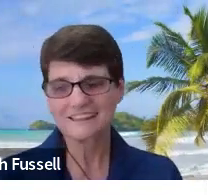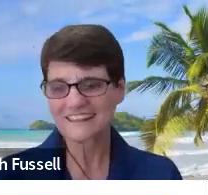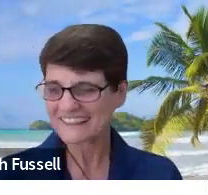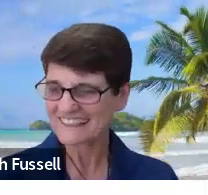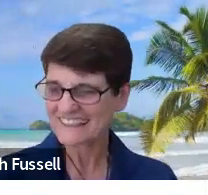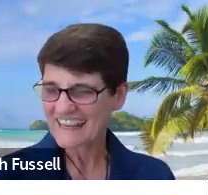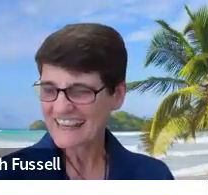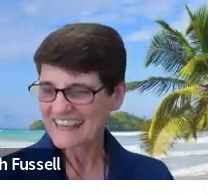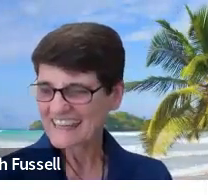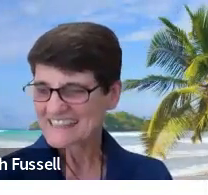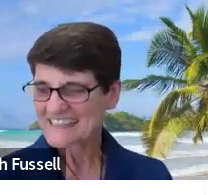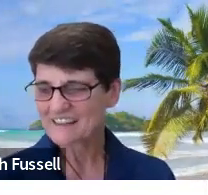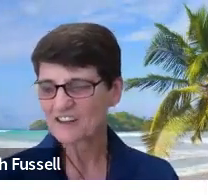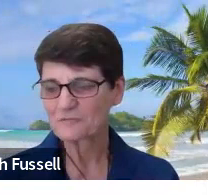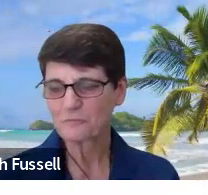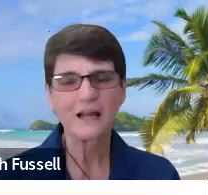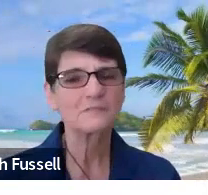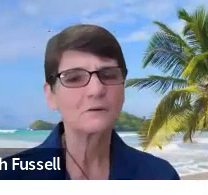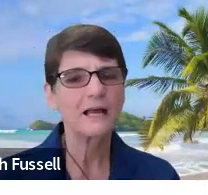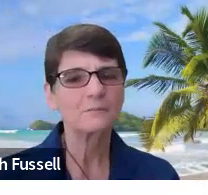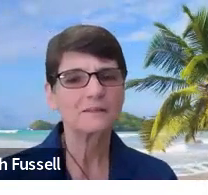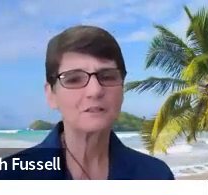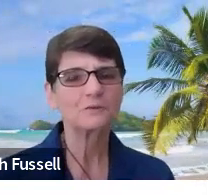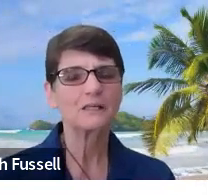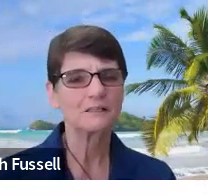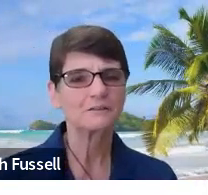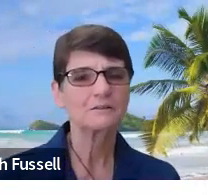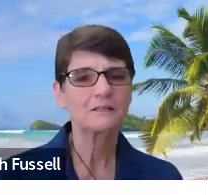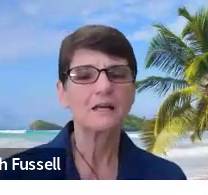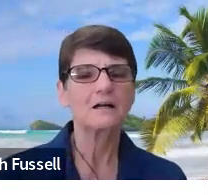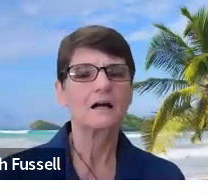I'm wearing blue today and I'm so happy that you're here. We have a lot to cover in the short a short time, so we want to get right to it.